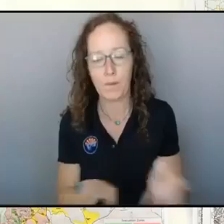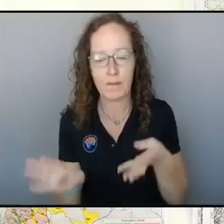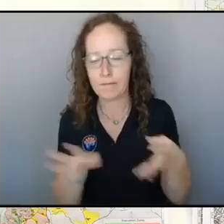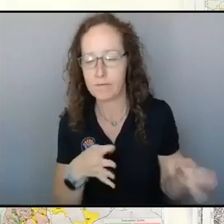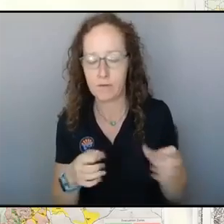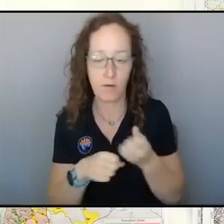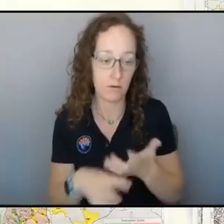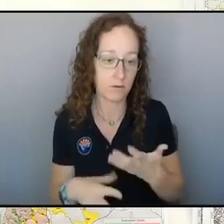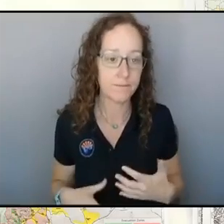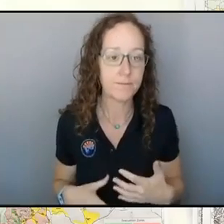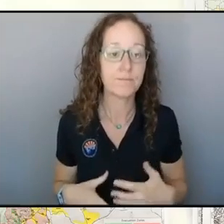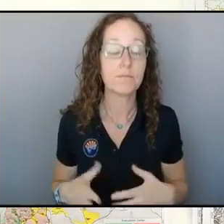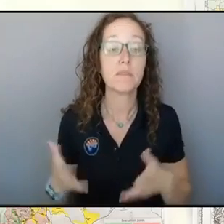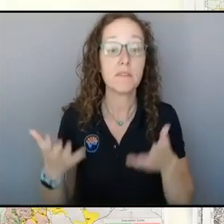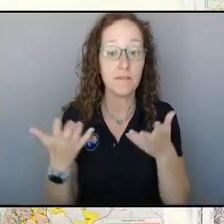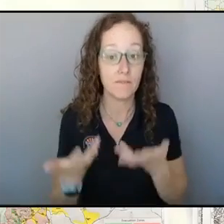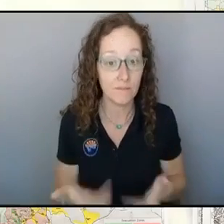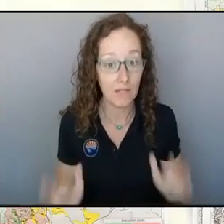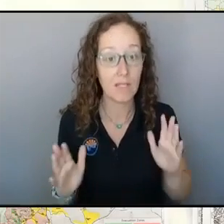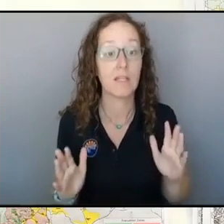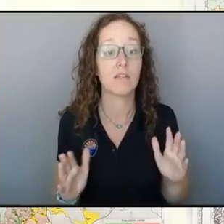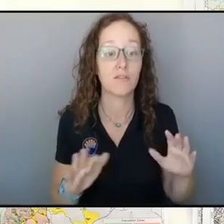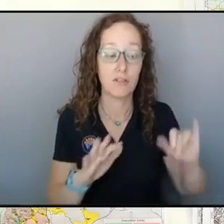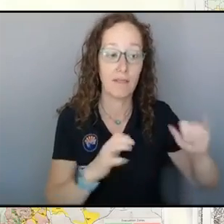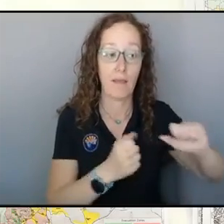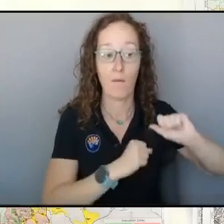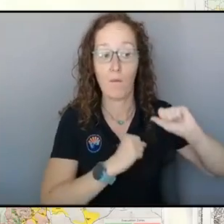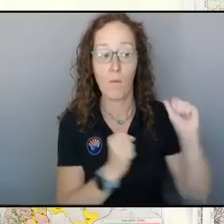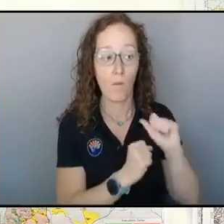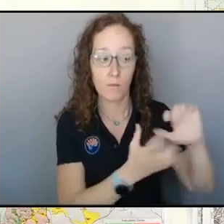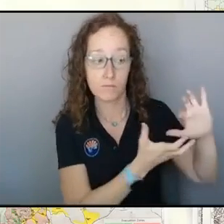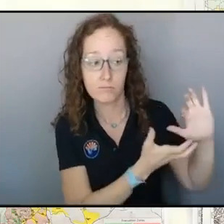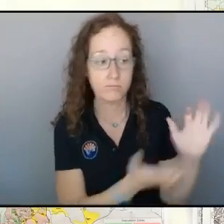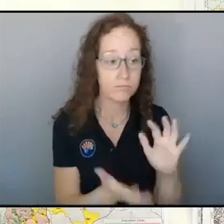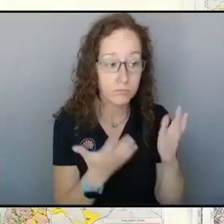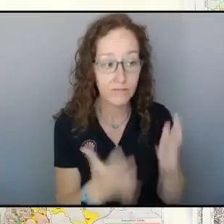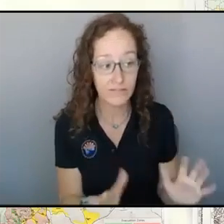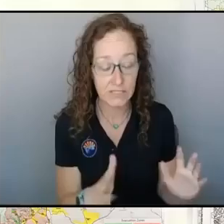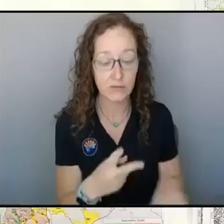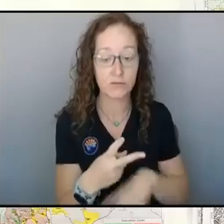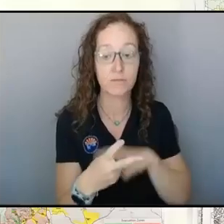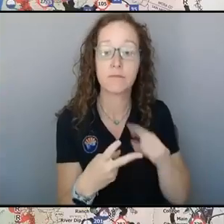that backdoor cold front was an incredible influx of moisture.